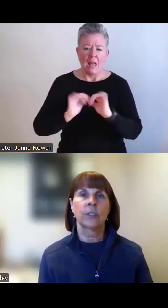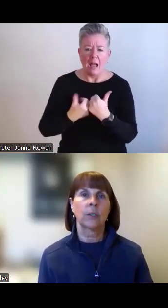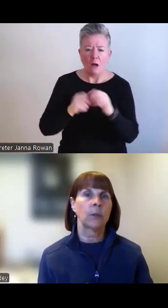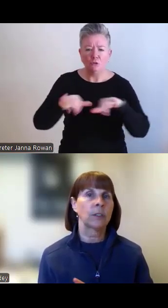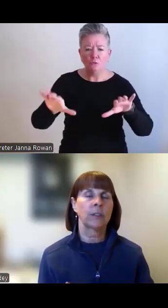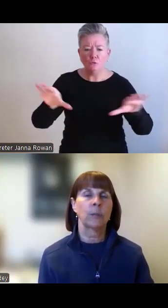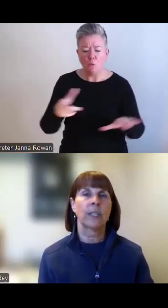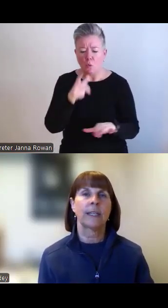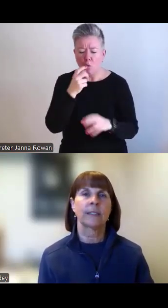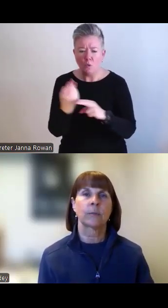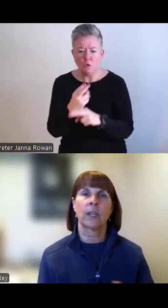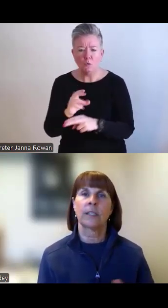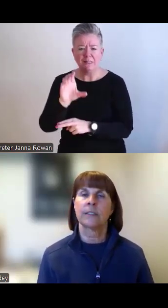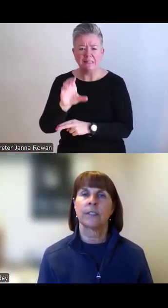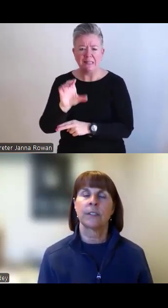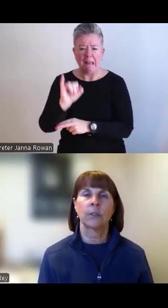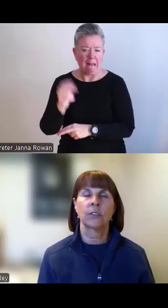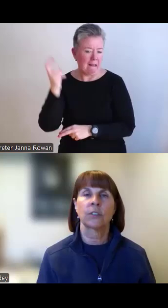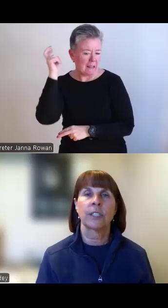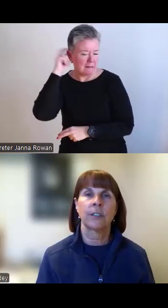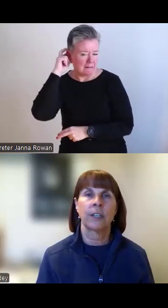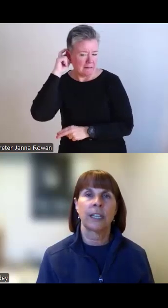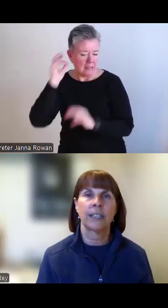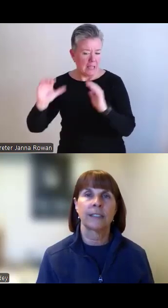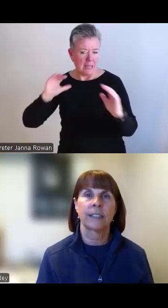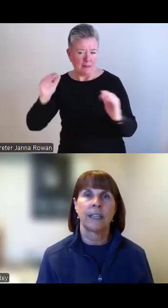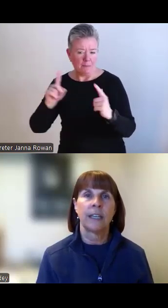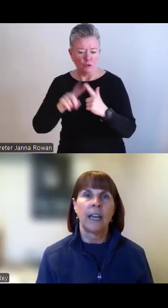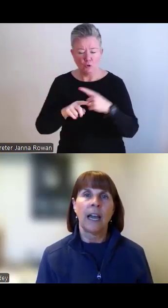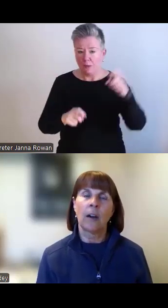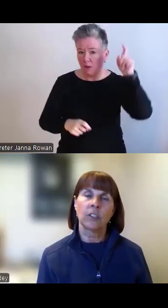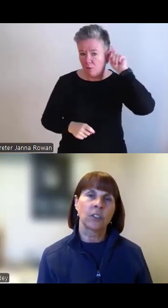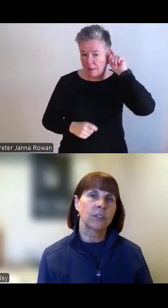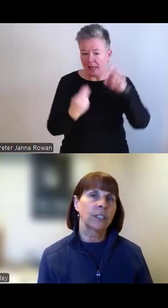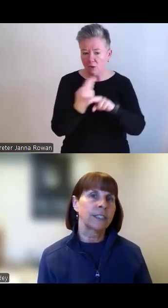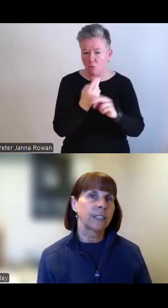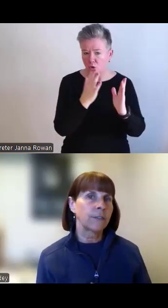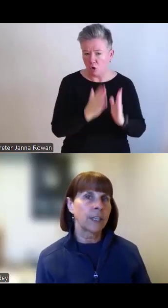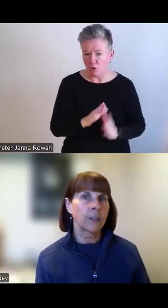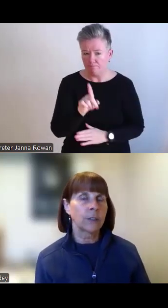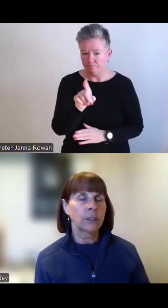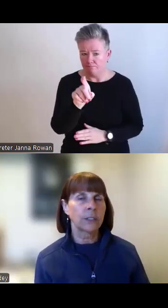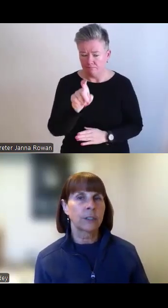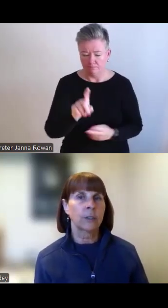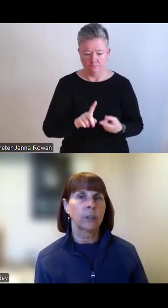are using colear implants relative to those using hearing aids? How are children identified earlier